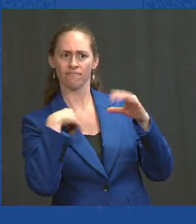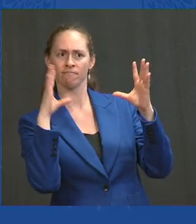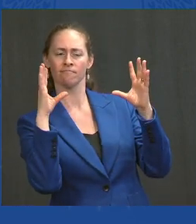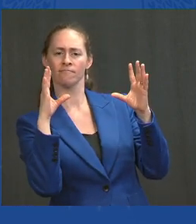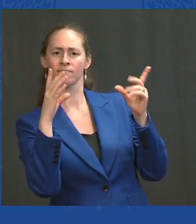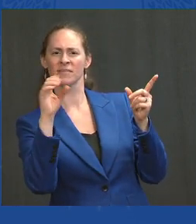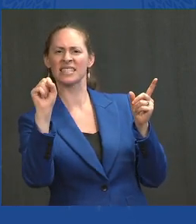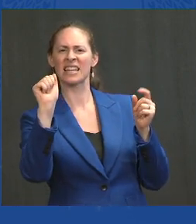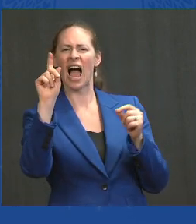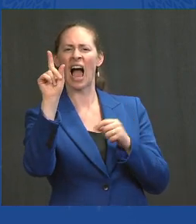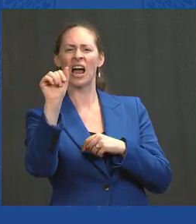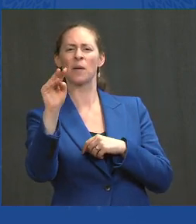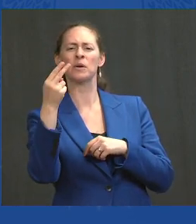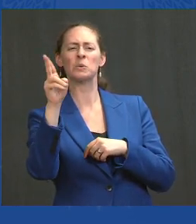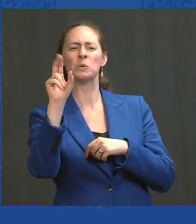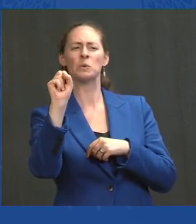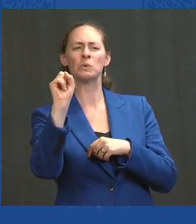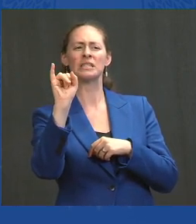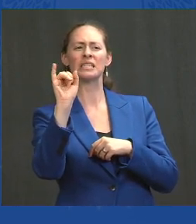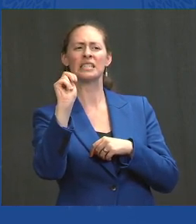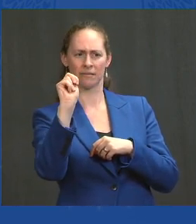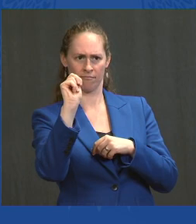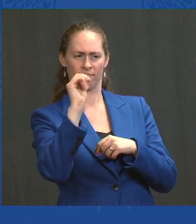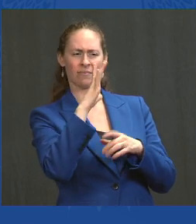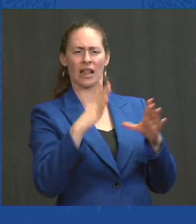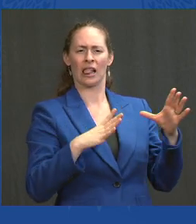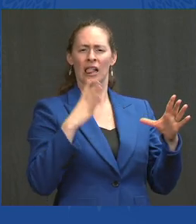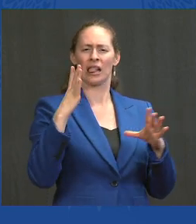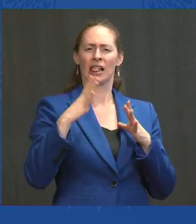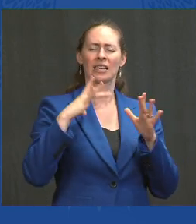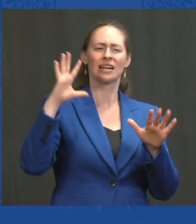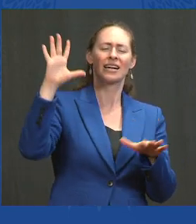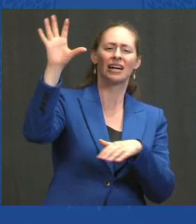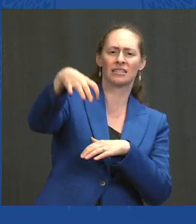And there were, I think, 167 men and women in uniform